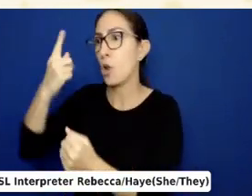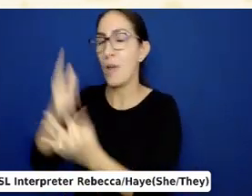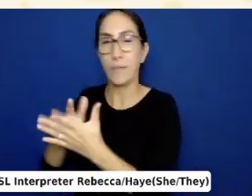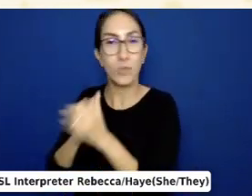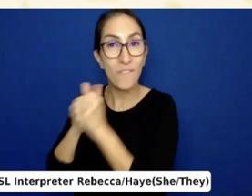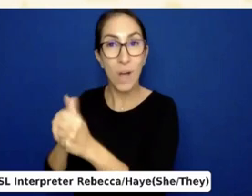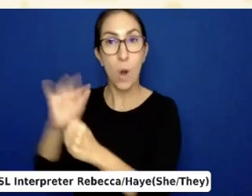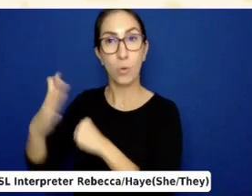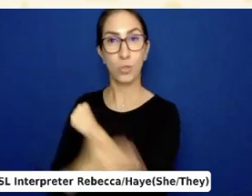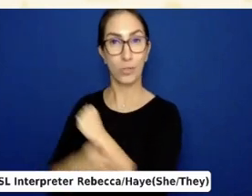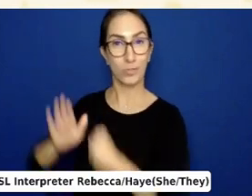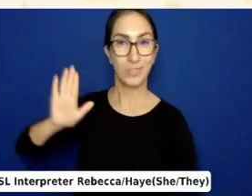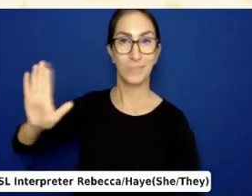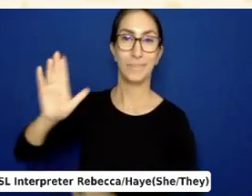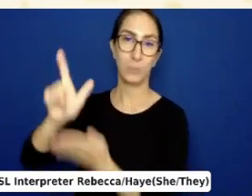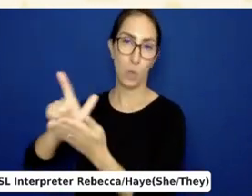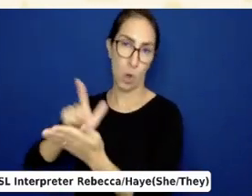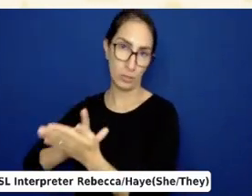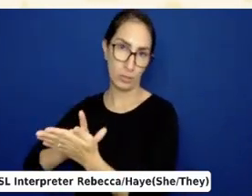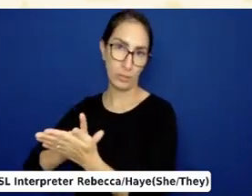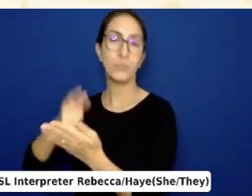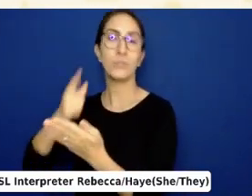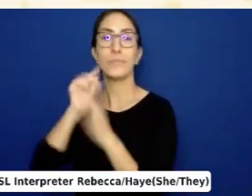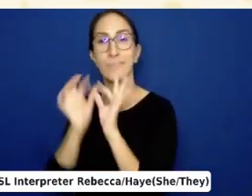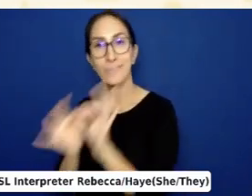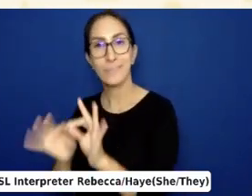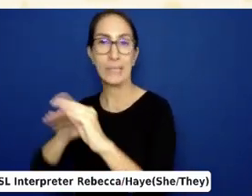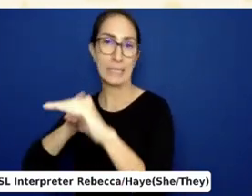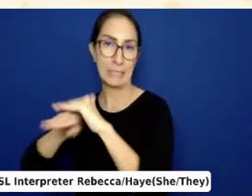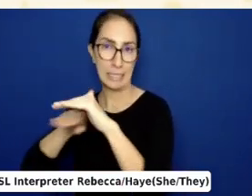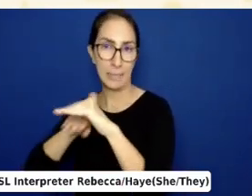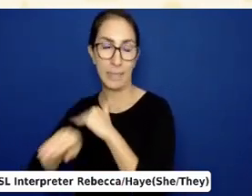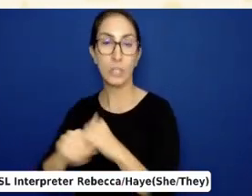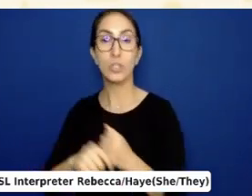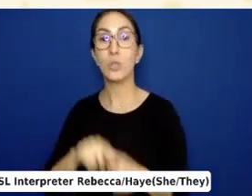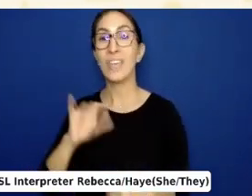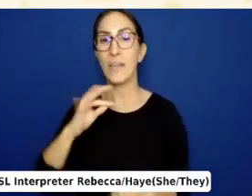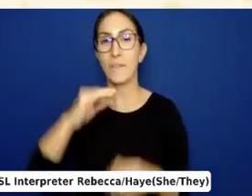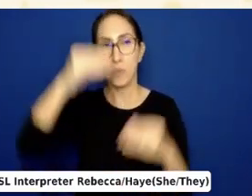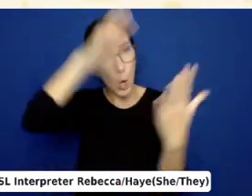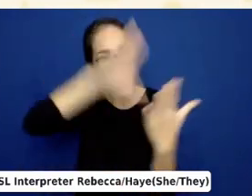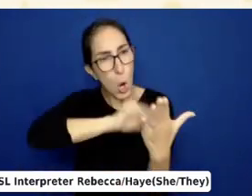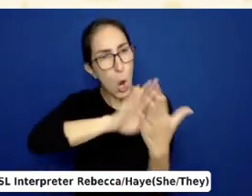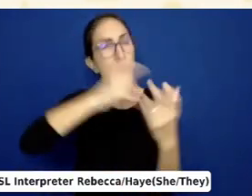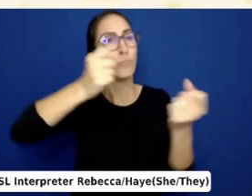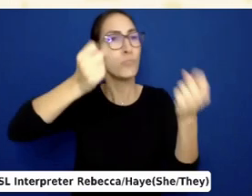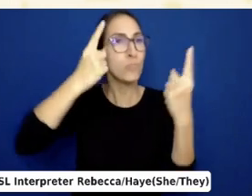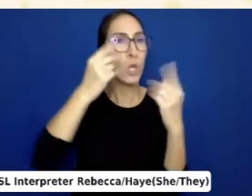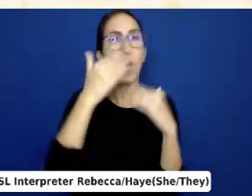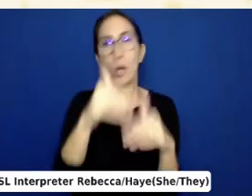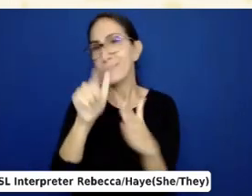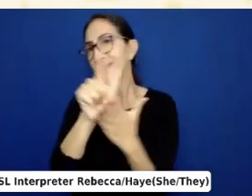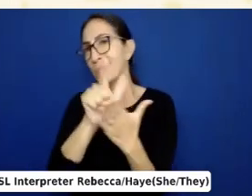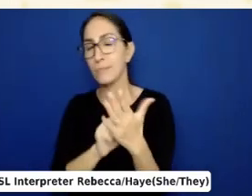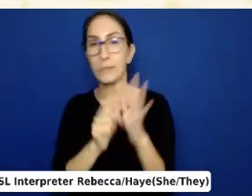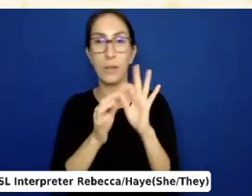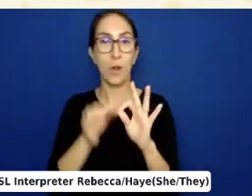So it will be better when you are informed about the laws, restrictions that can affect your business.